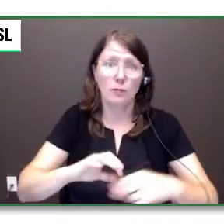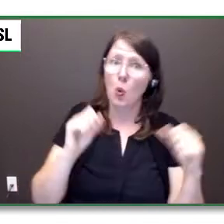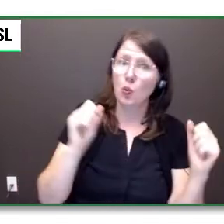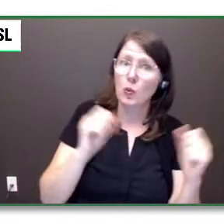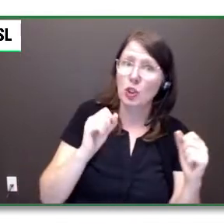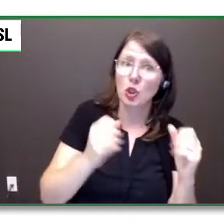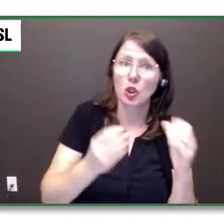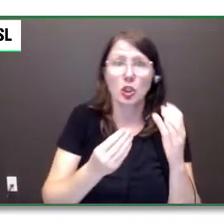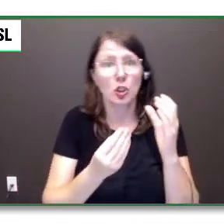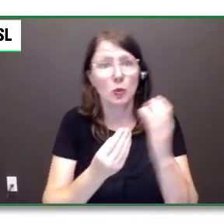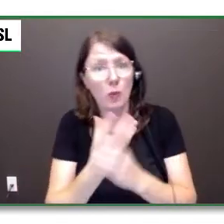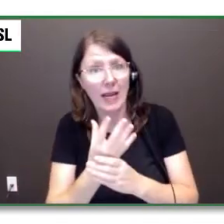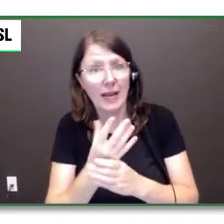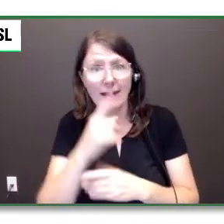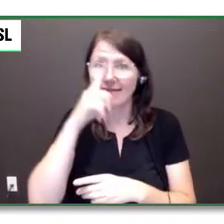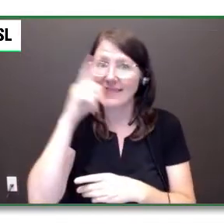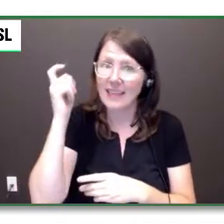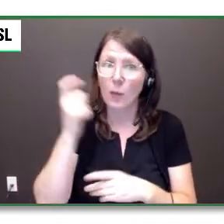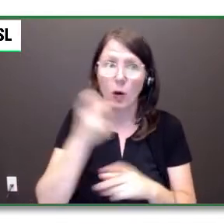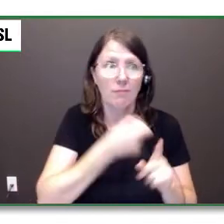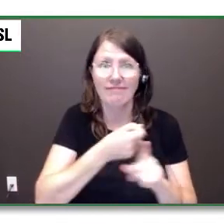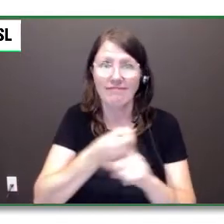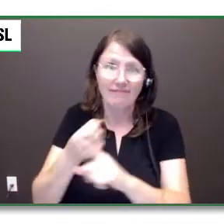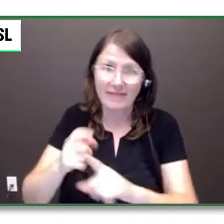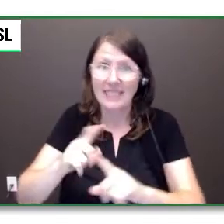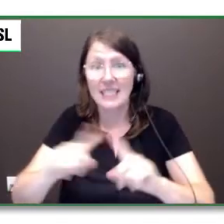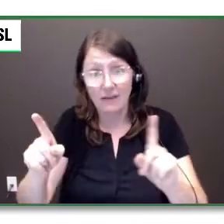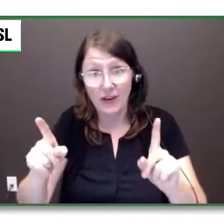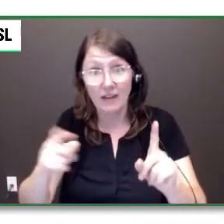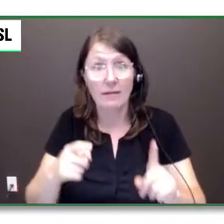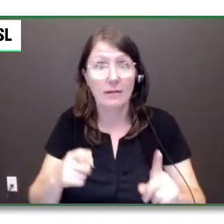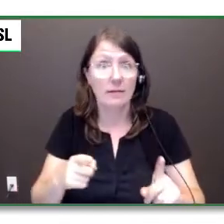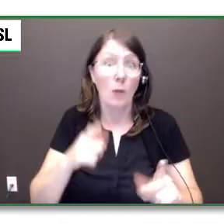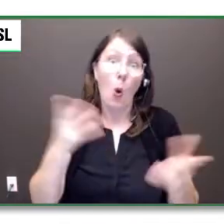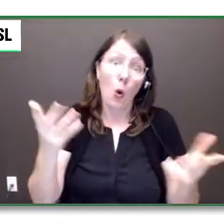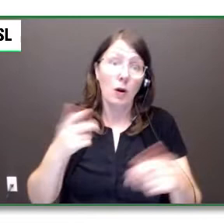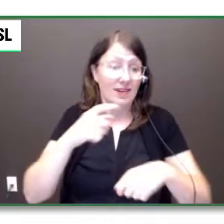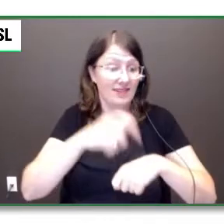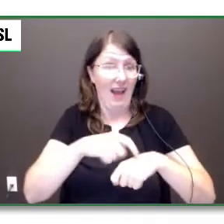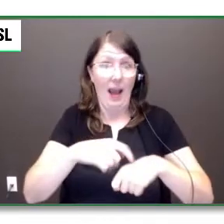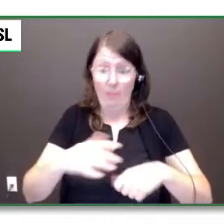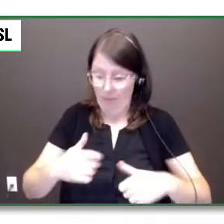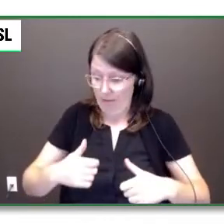than another time in my life and um it and these uh this complexity is